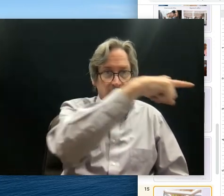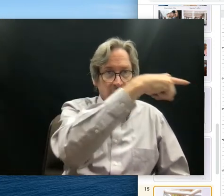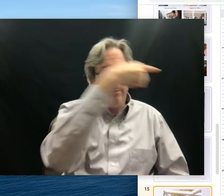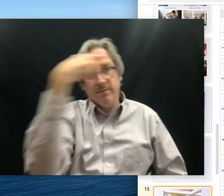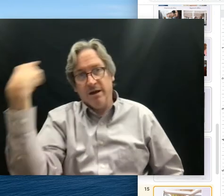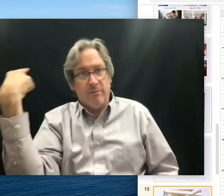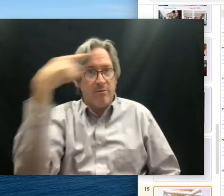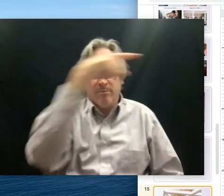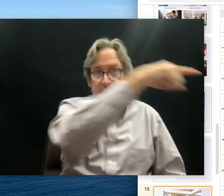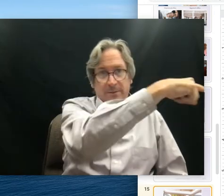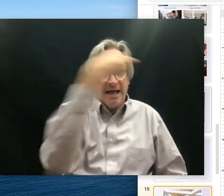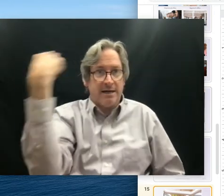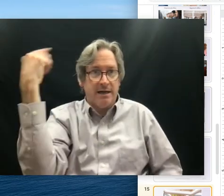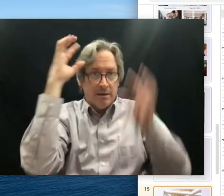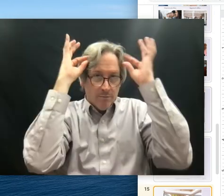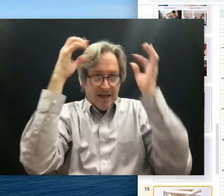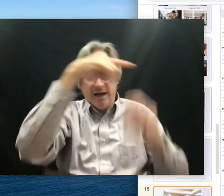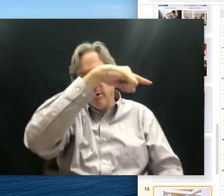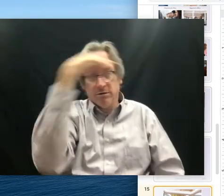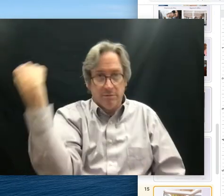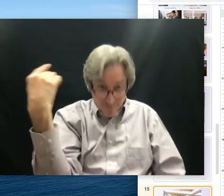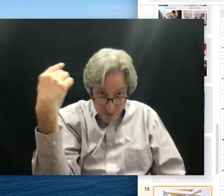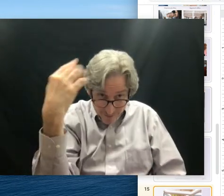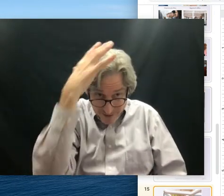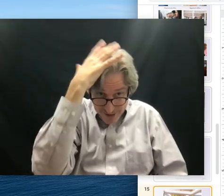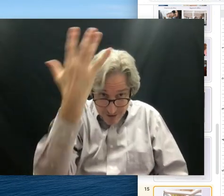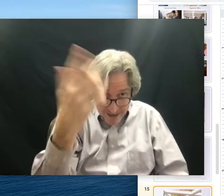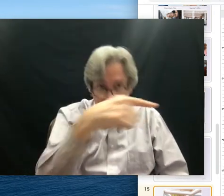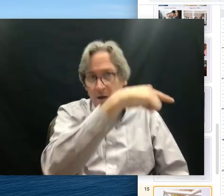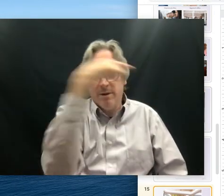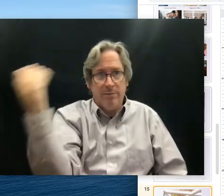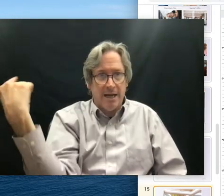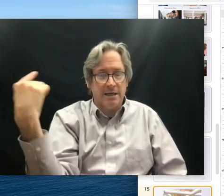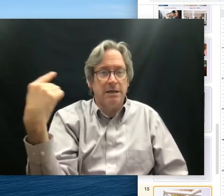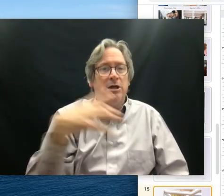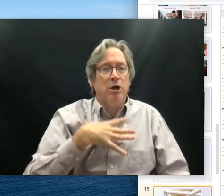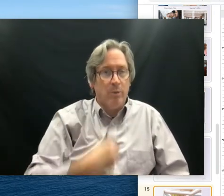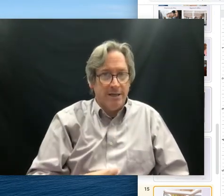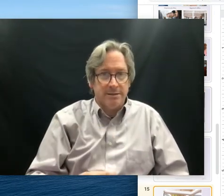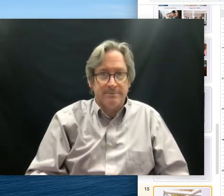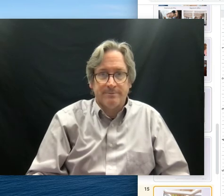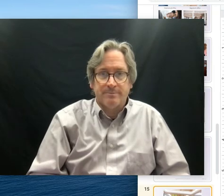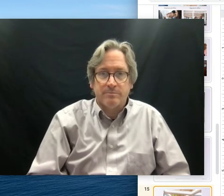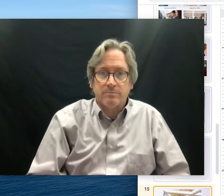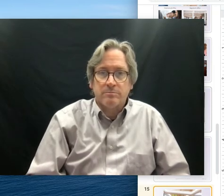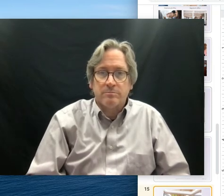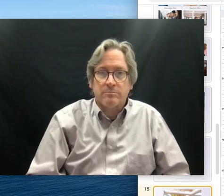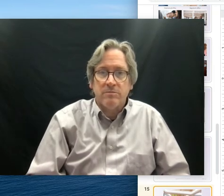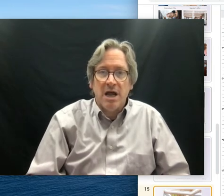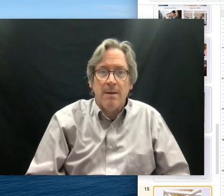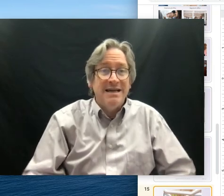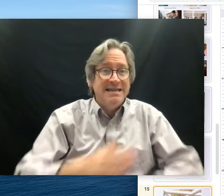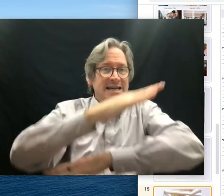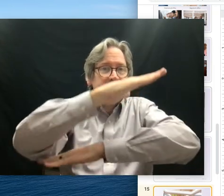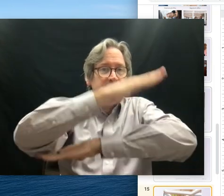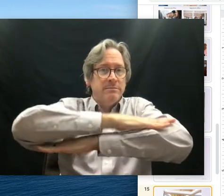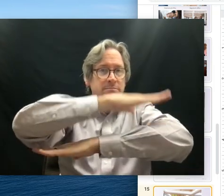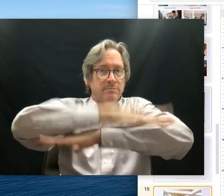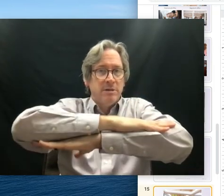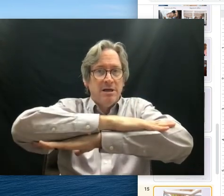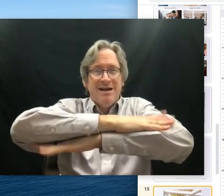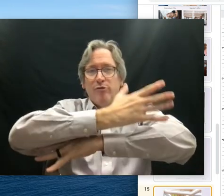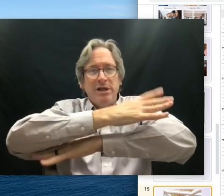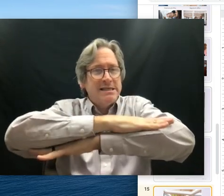um from like black black hair mine's gray now but black white desk really it's the